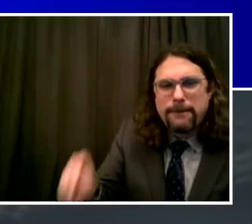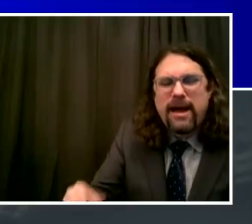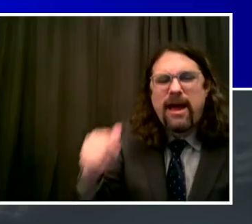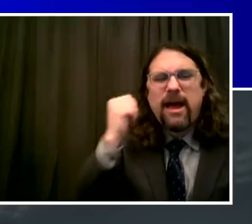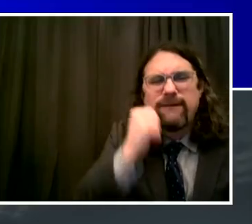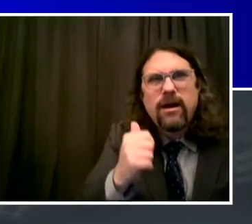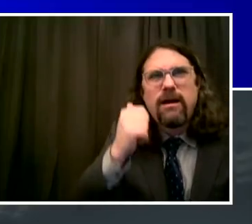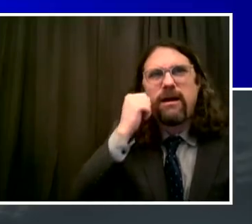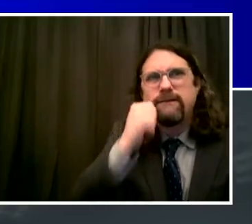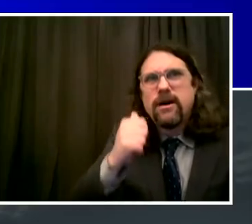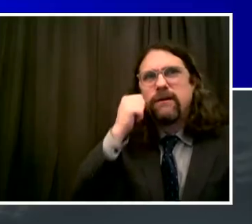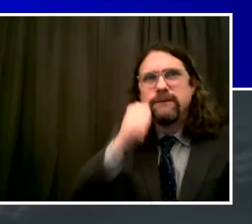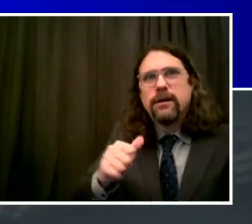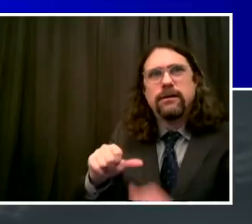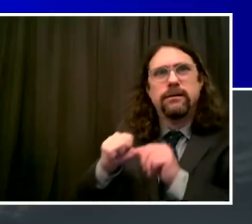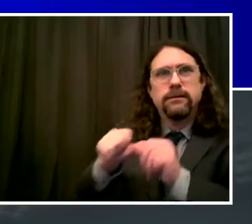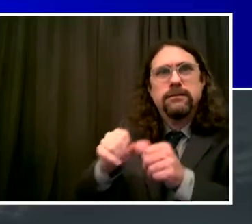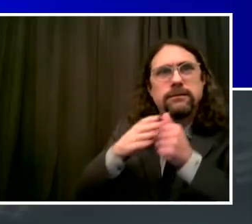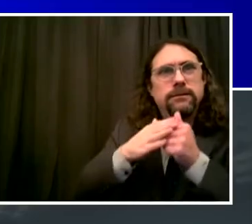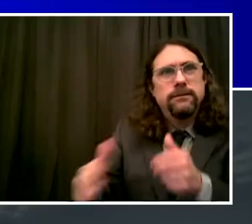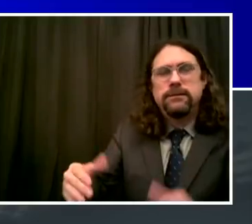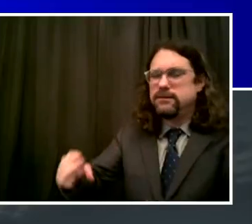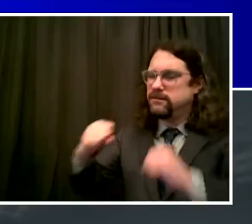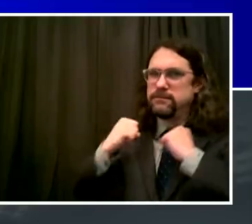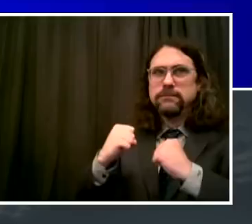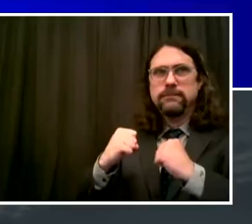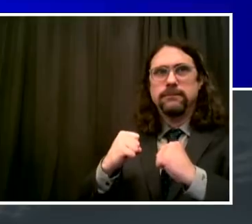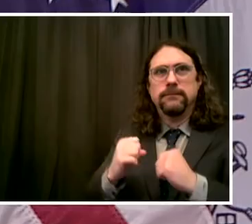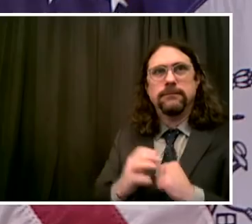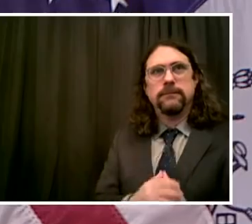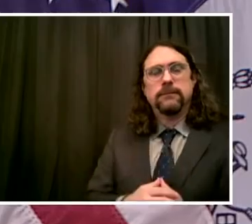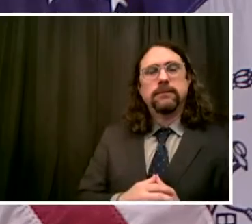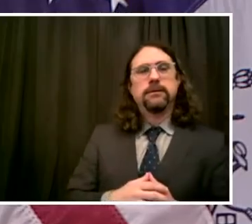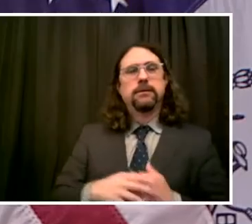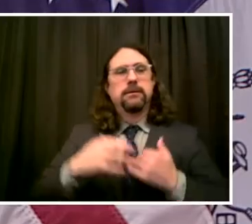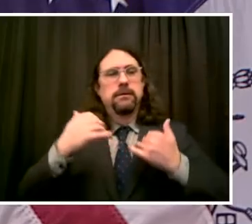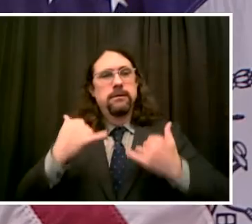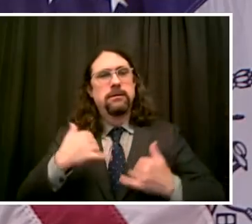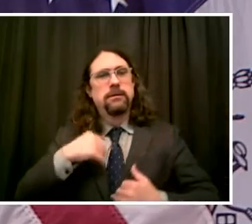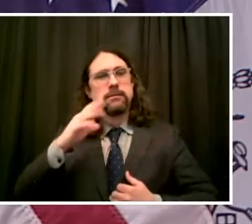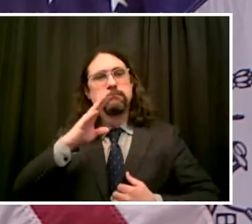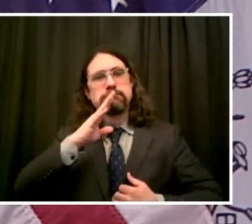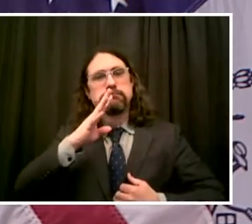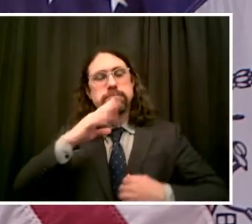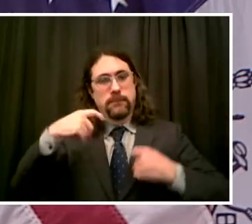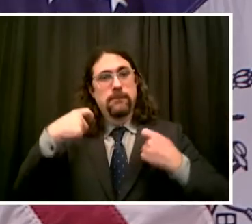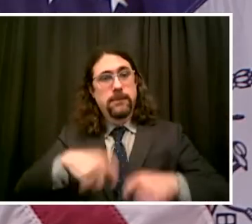IT REWELCOMESING SOMEH RESTRICTIONS. FIRST, WE HAVE REAL WORK TO DO TO GET THERE.